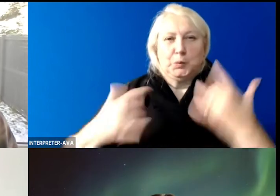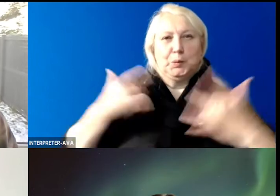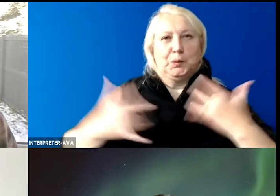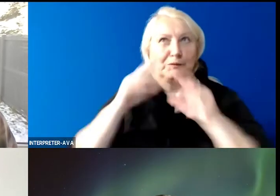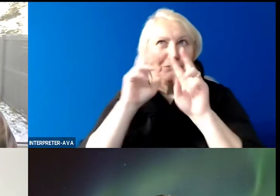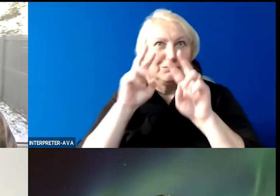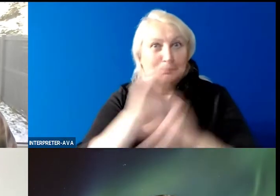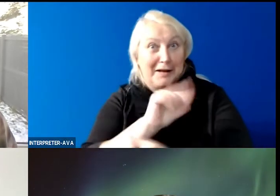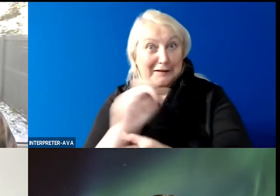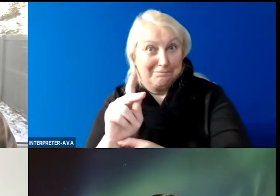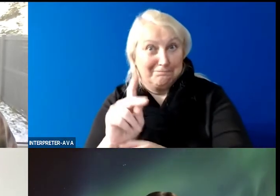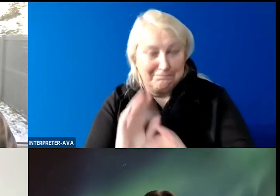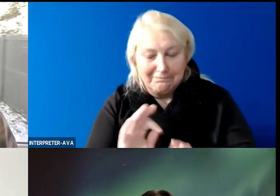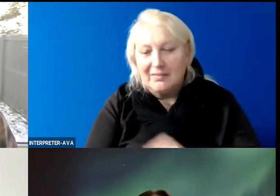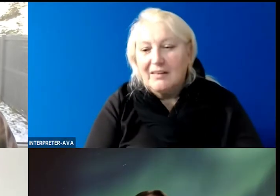I think it's been an interesting time.